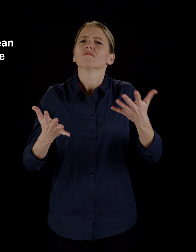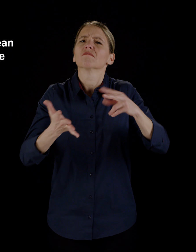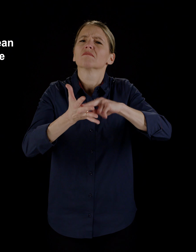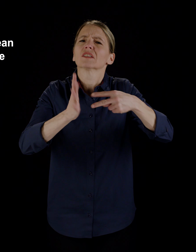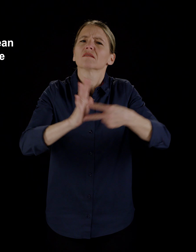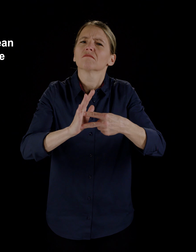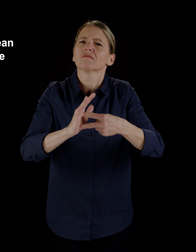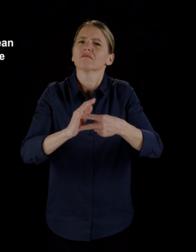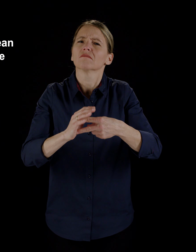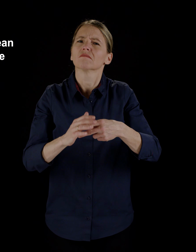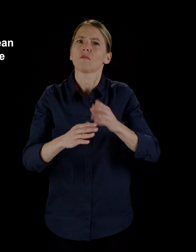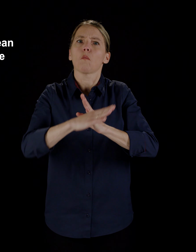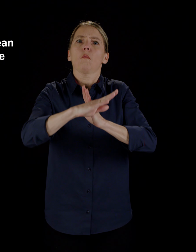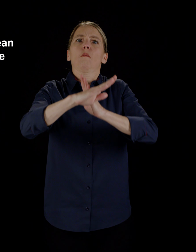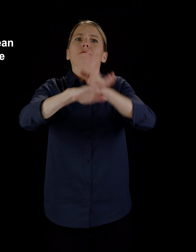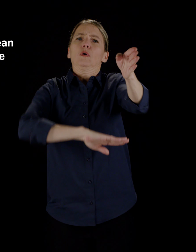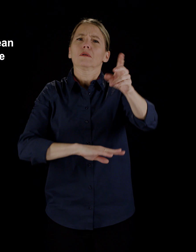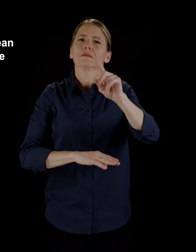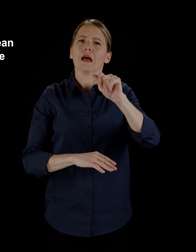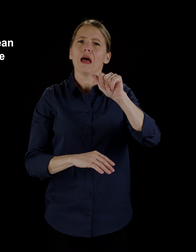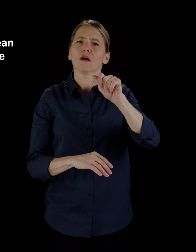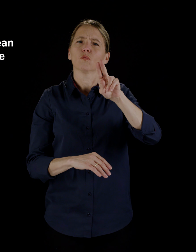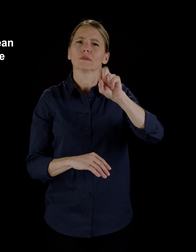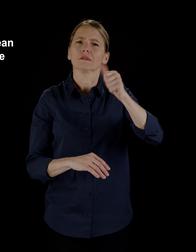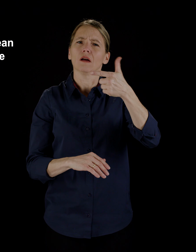What does it mean to go over usage allowances?